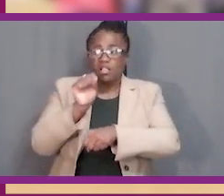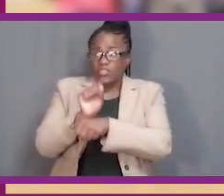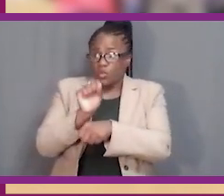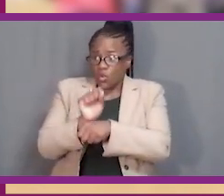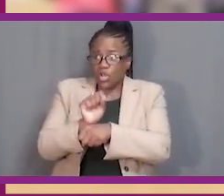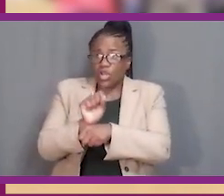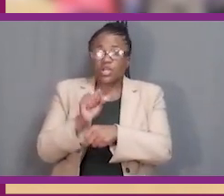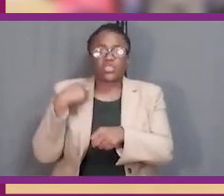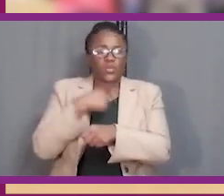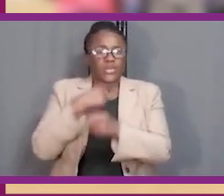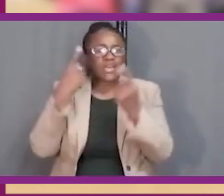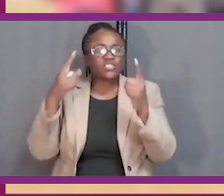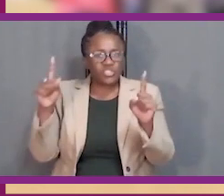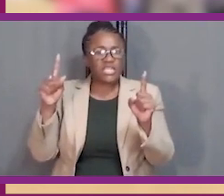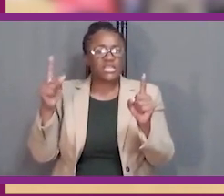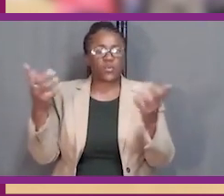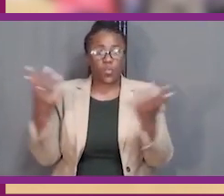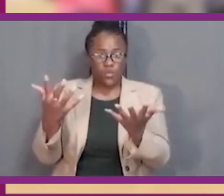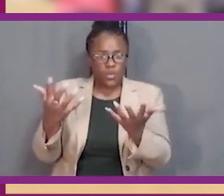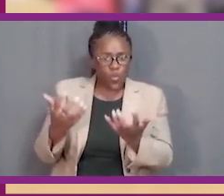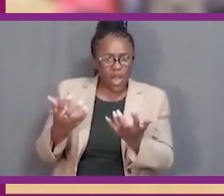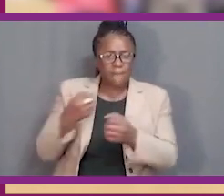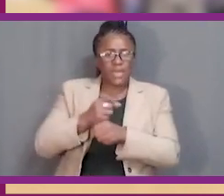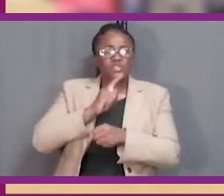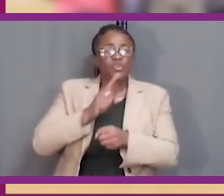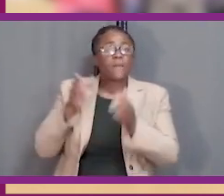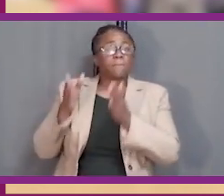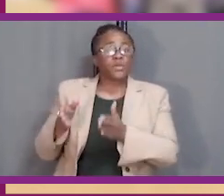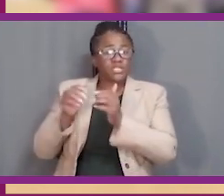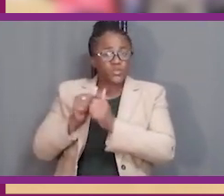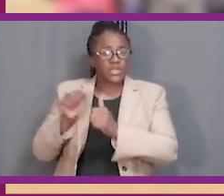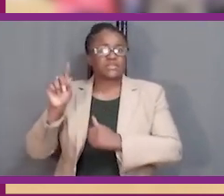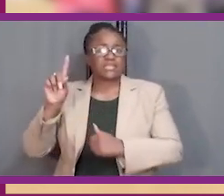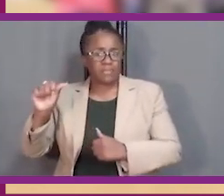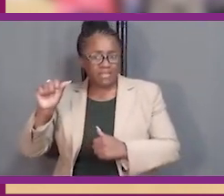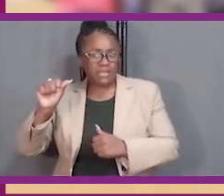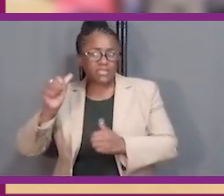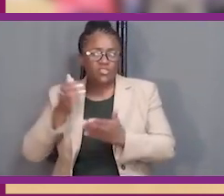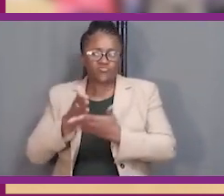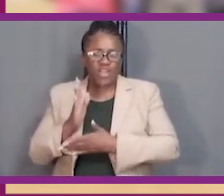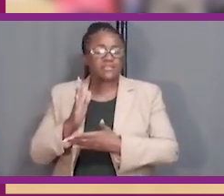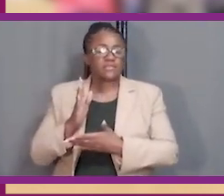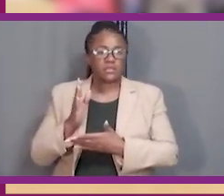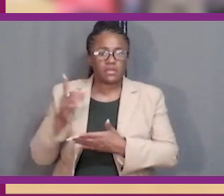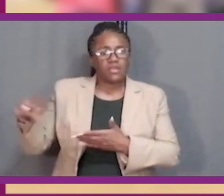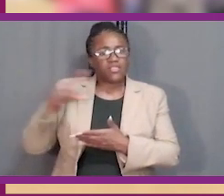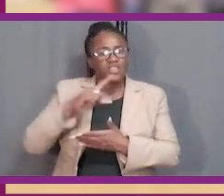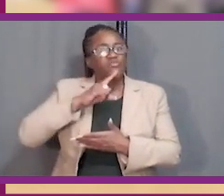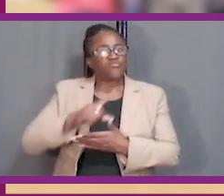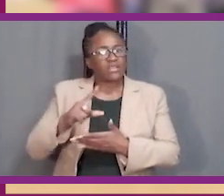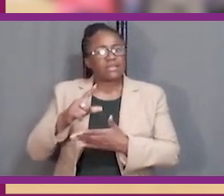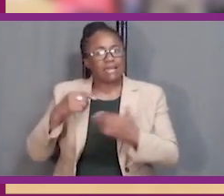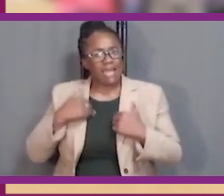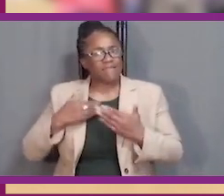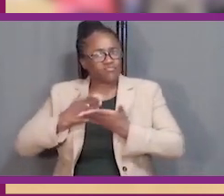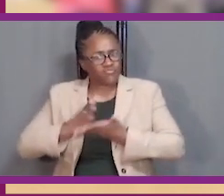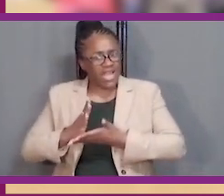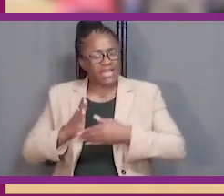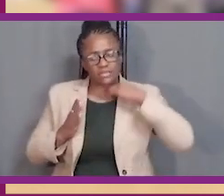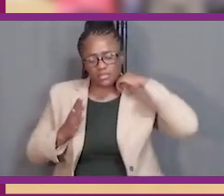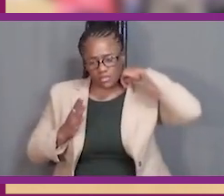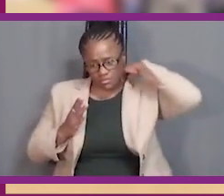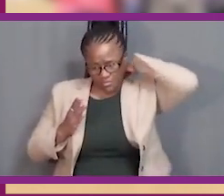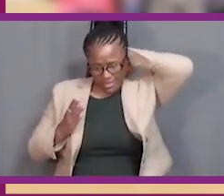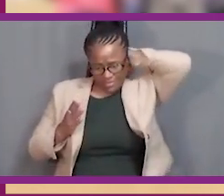rights are really upheld and being included in all policy formulation, in the implementation,